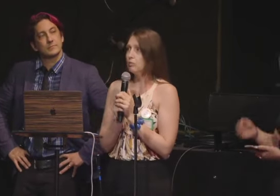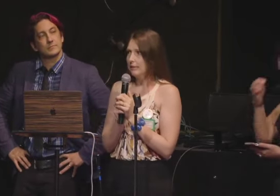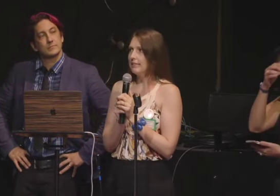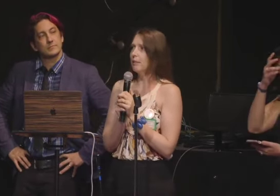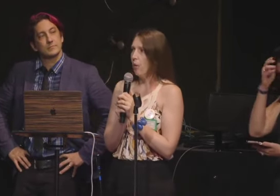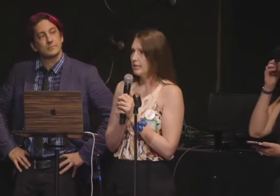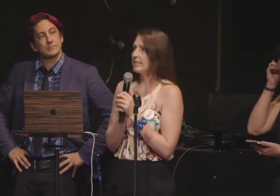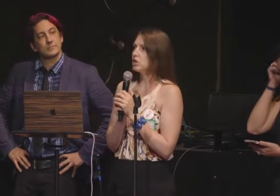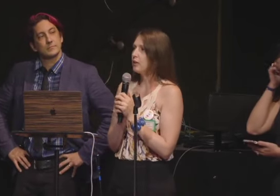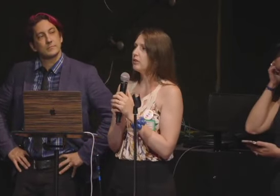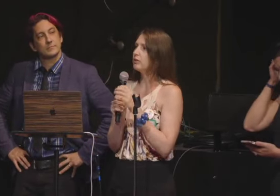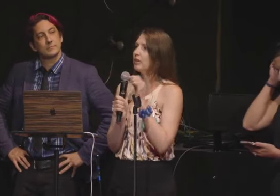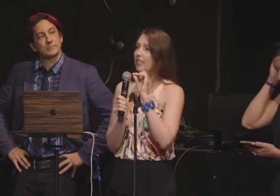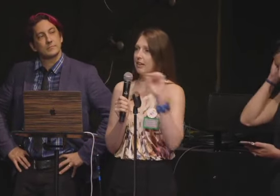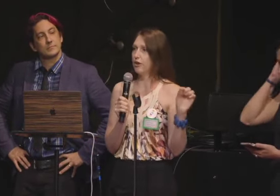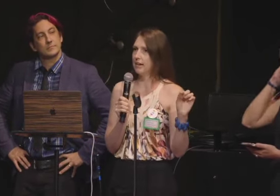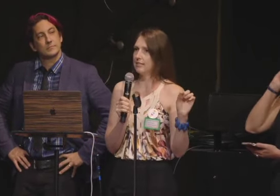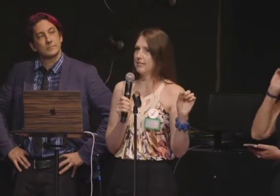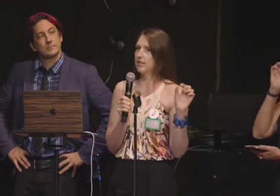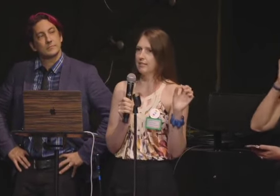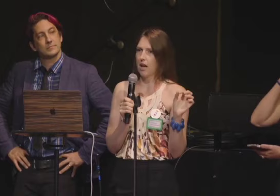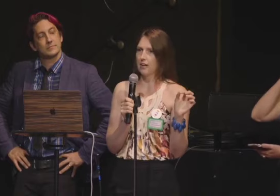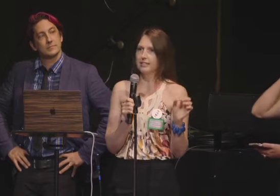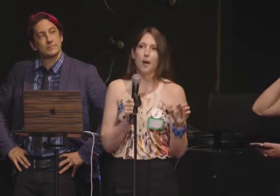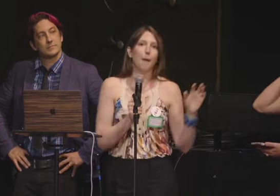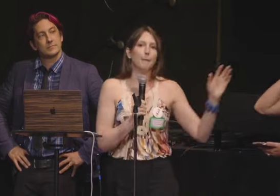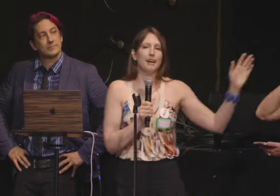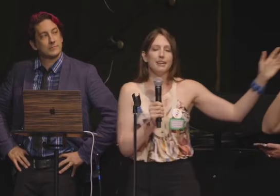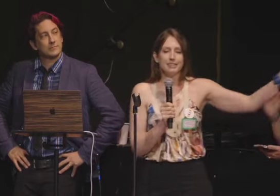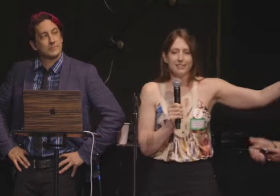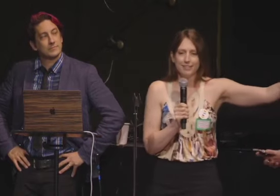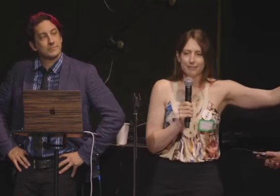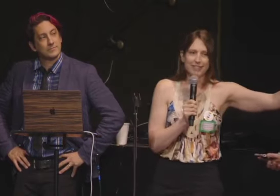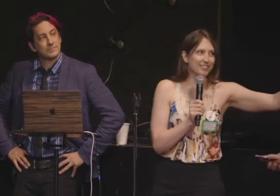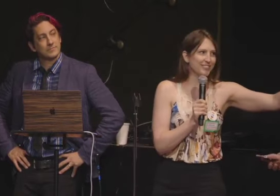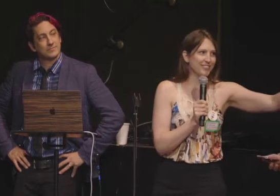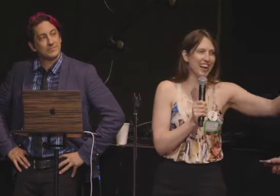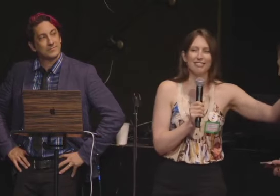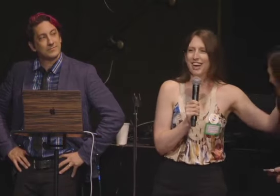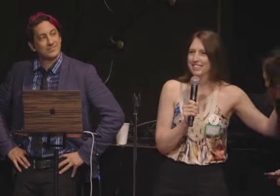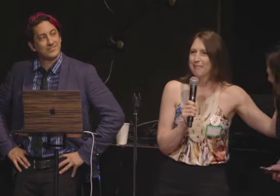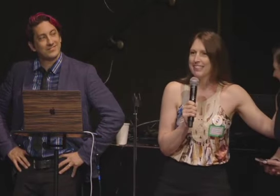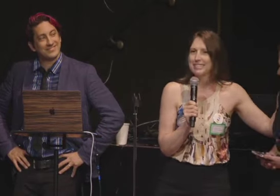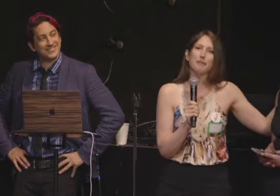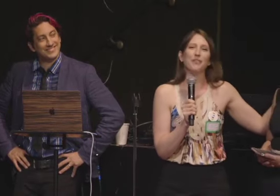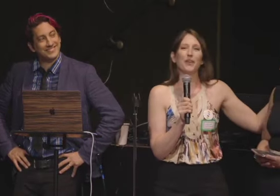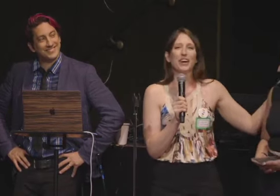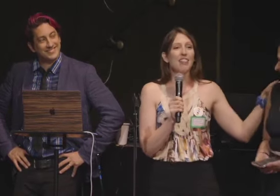it's really important to include the lyrics to the songs. Because, Rachel and I have talked about this before,